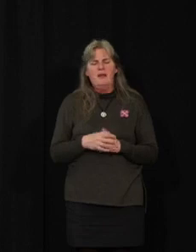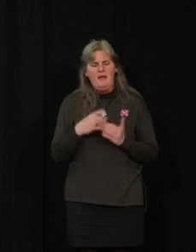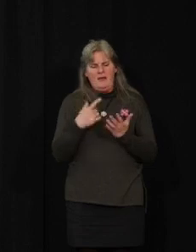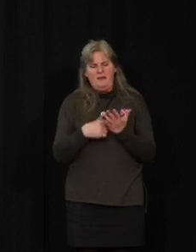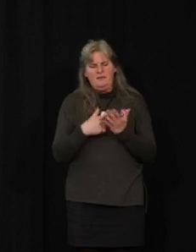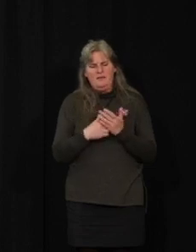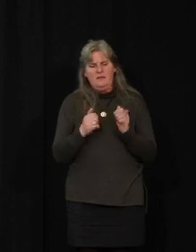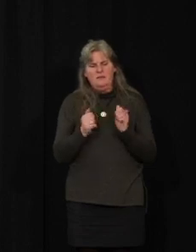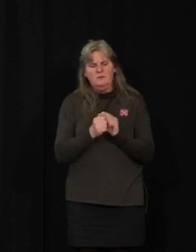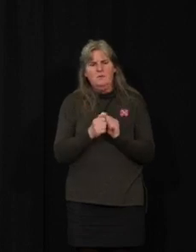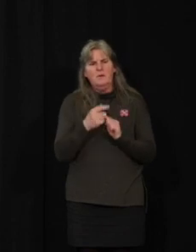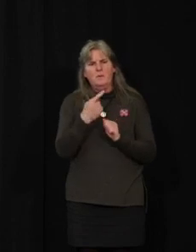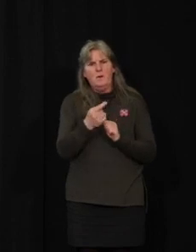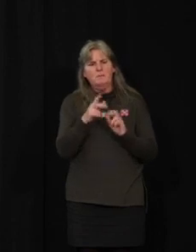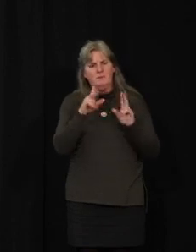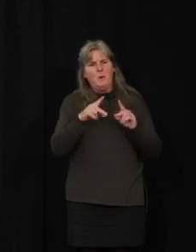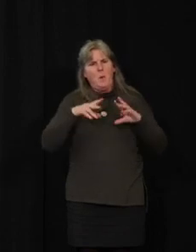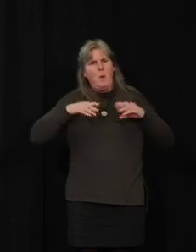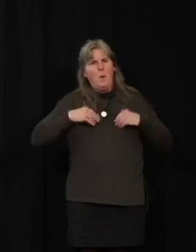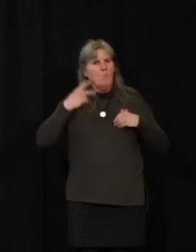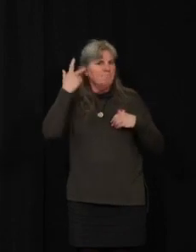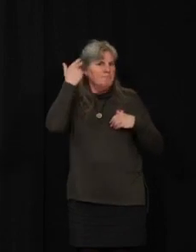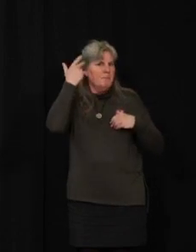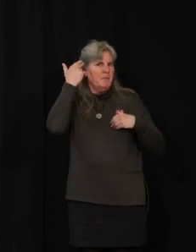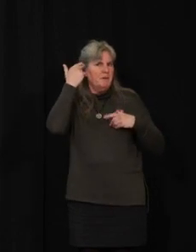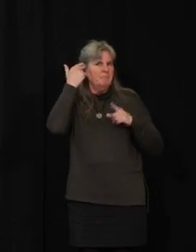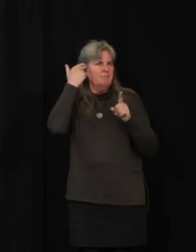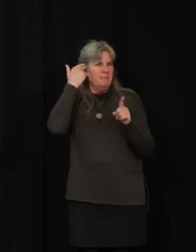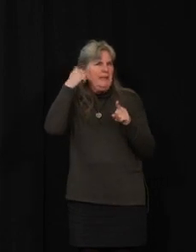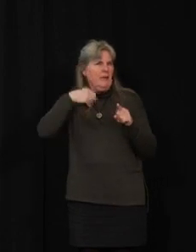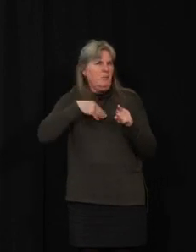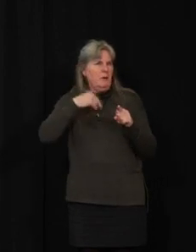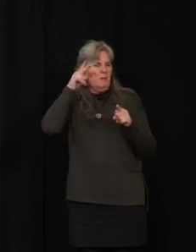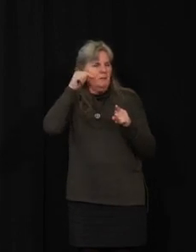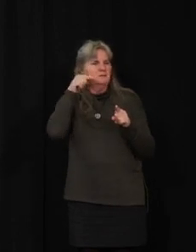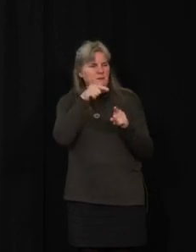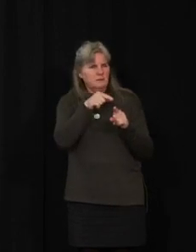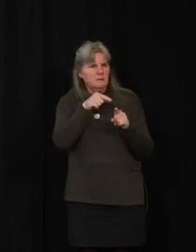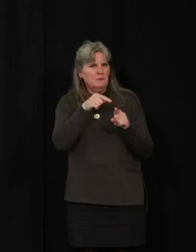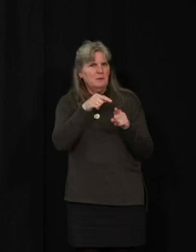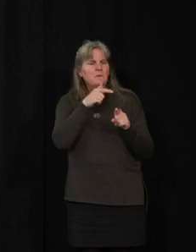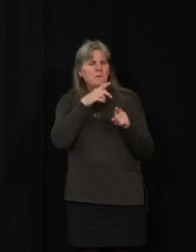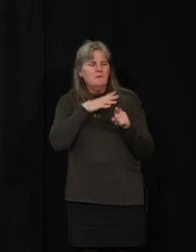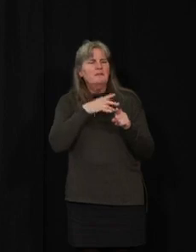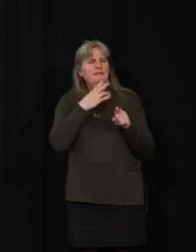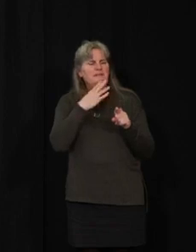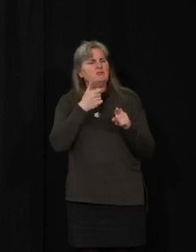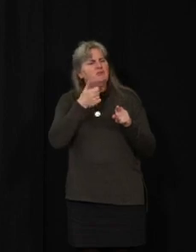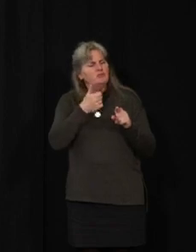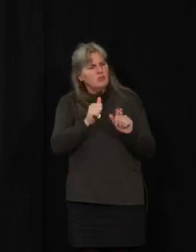last couple of days and she says she was trying to reformulate hr reopening plan but she has not